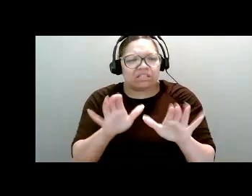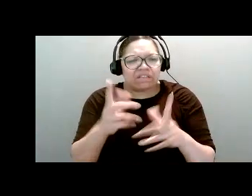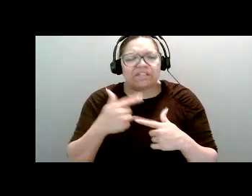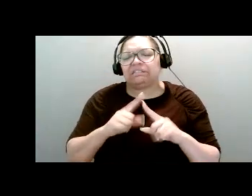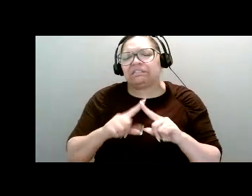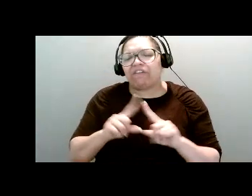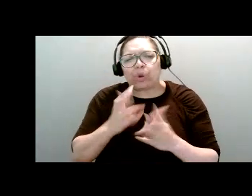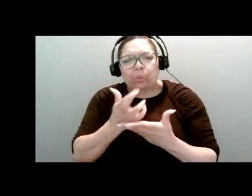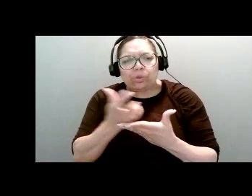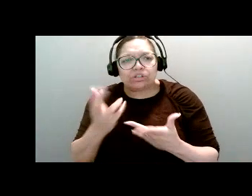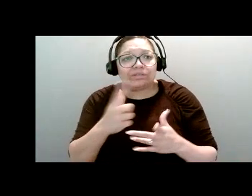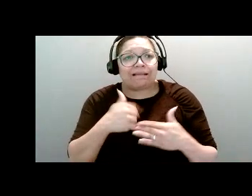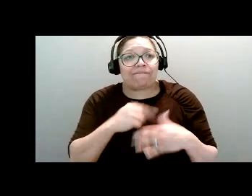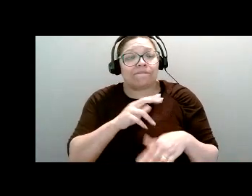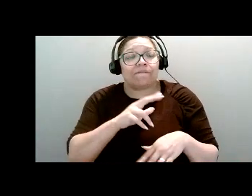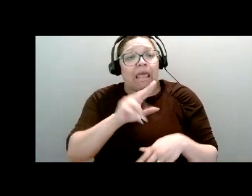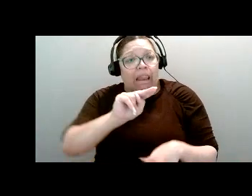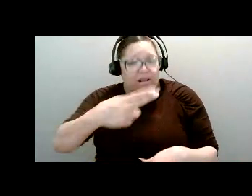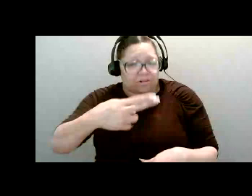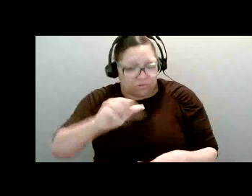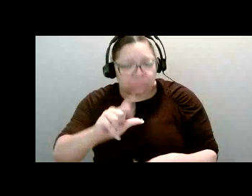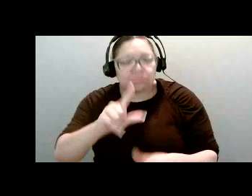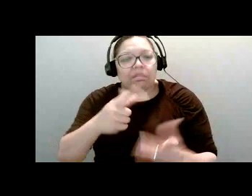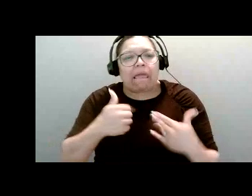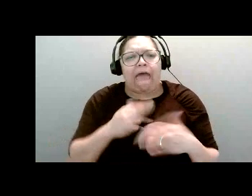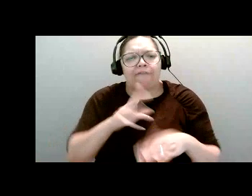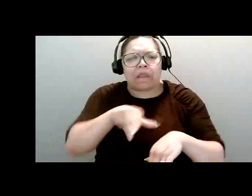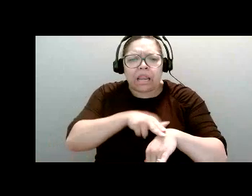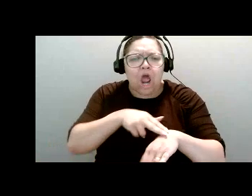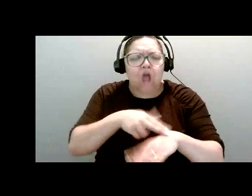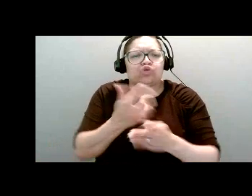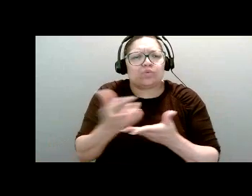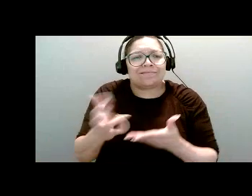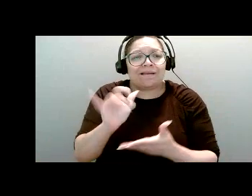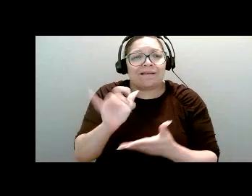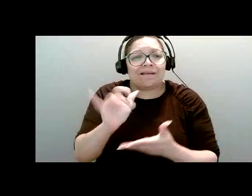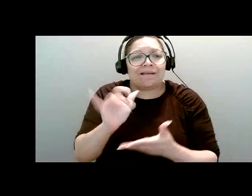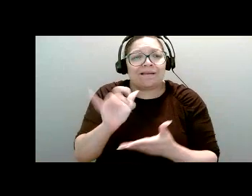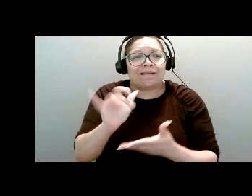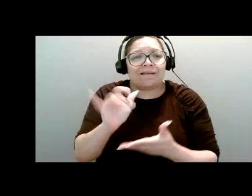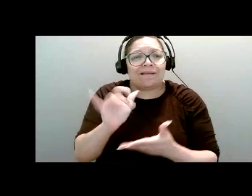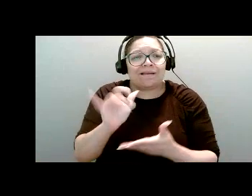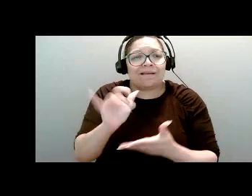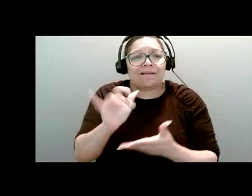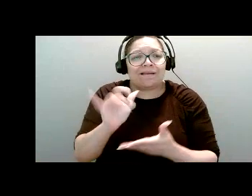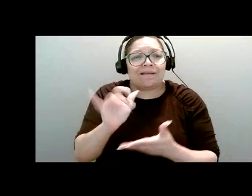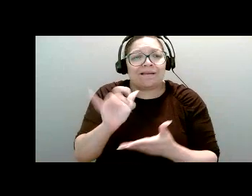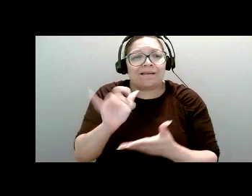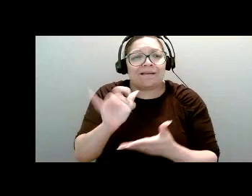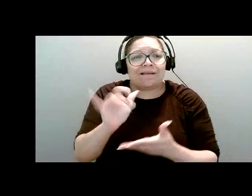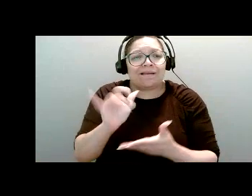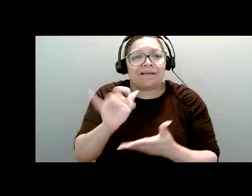National Heritage areas have natural resources like the Sacramento Delta image that we see in the lower left hand corner.